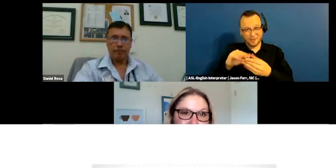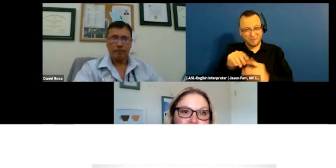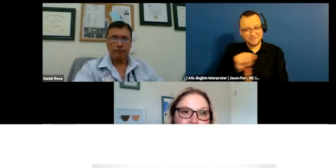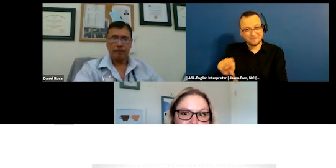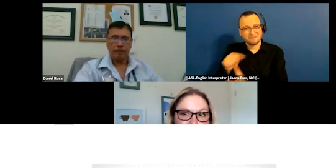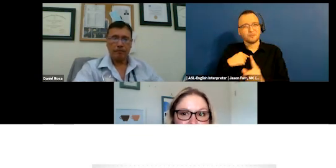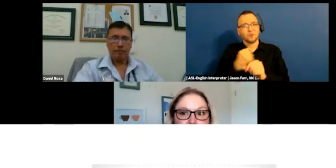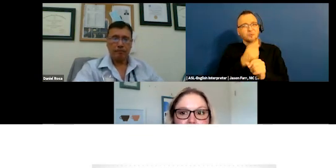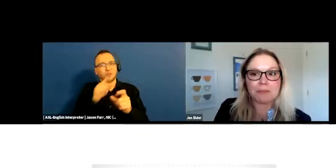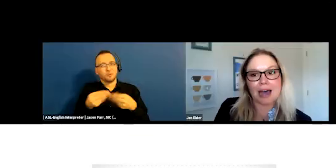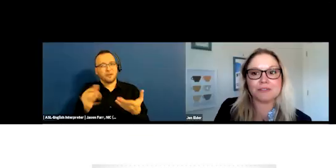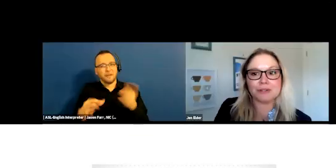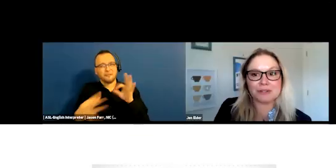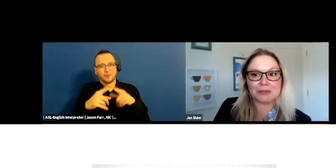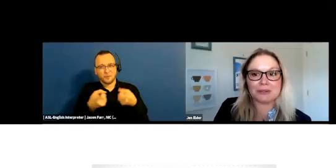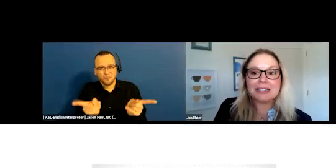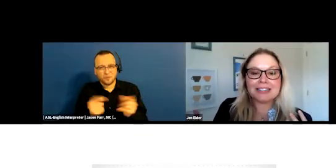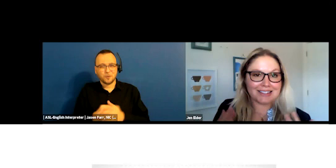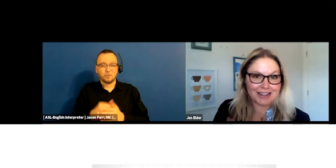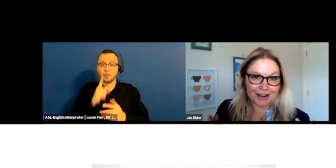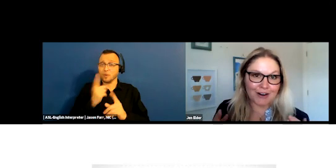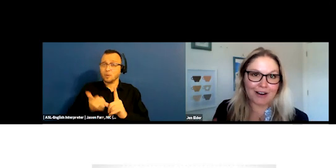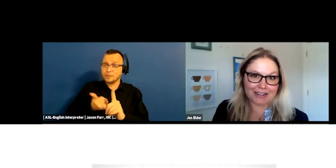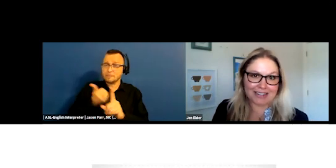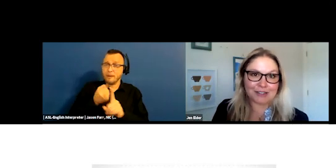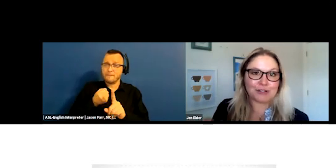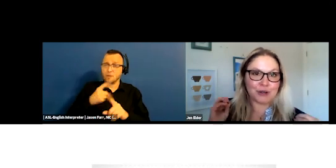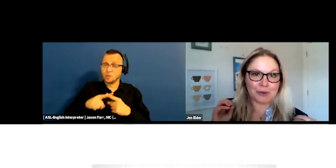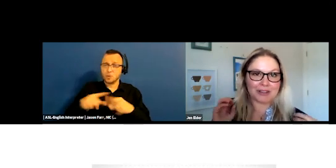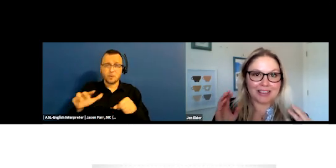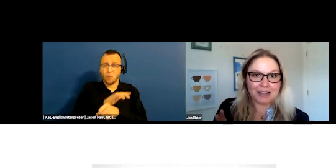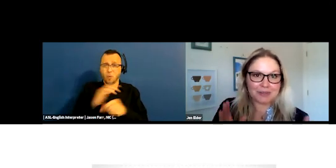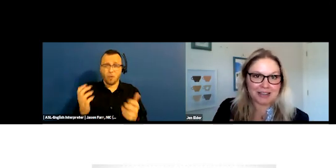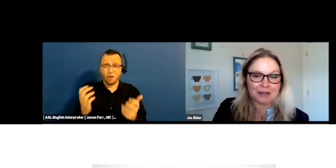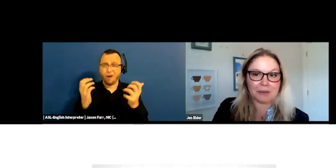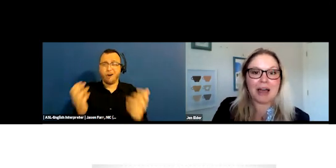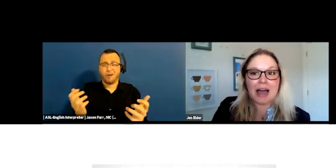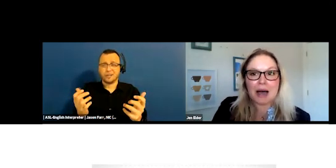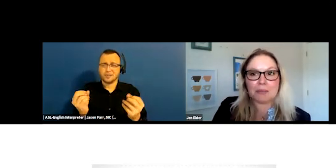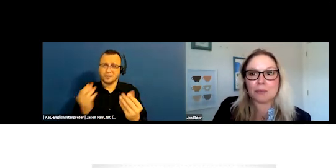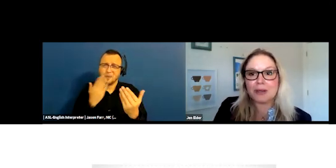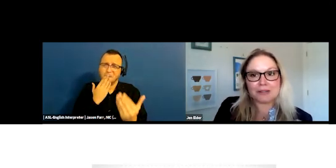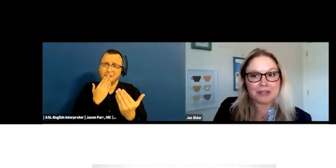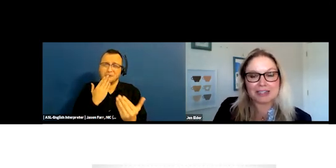and happy we are that you shared your expertise, that you shared your personal stories.